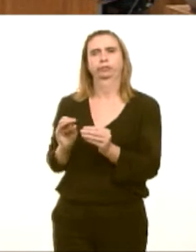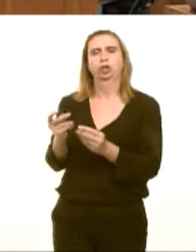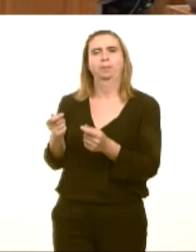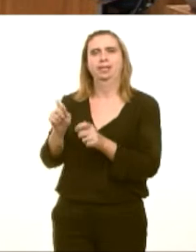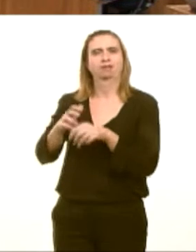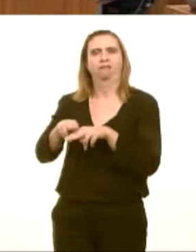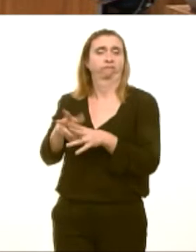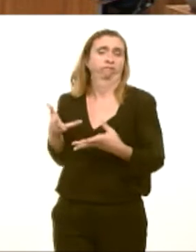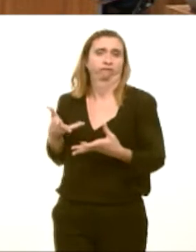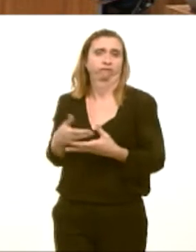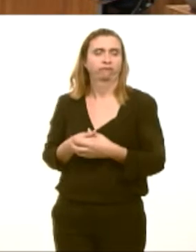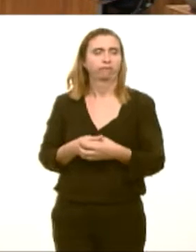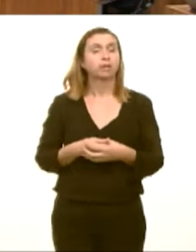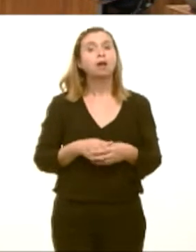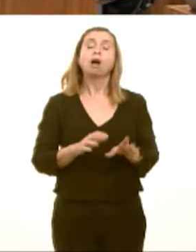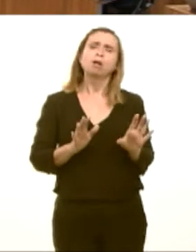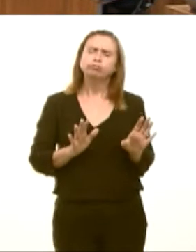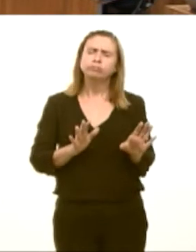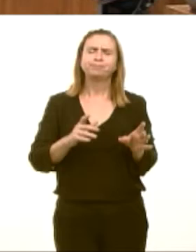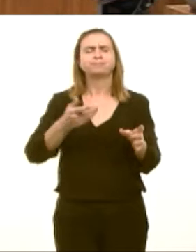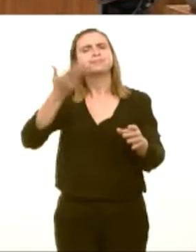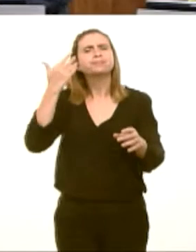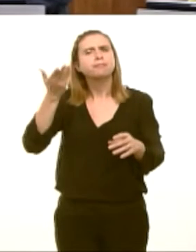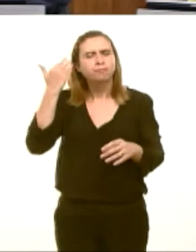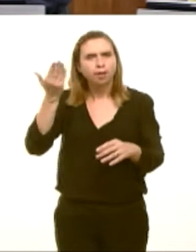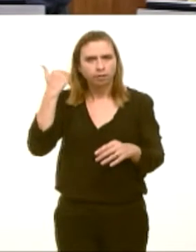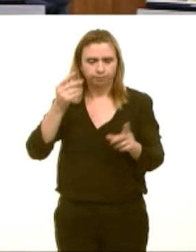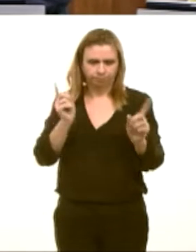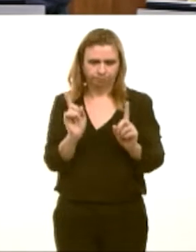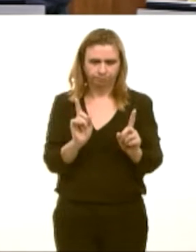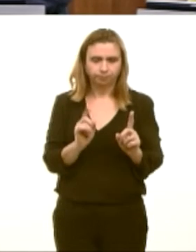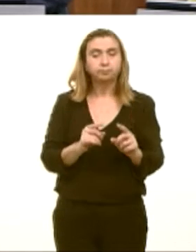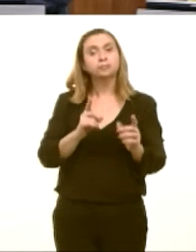I think that part of the problem is that thereís been a tendency in the past for LHBsóindeed,